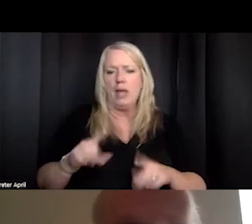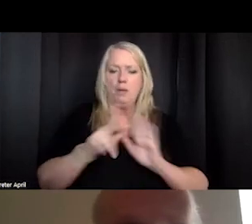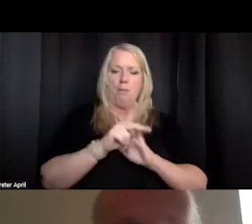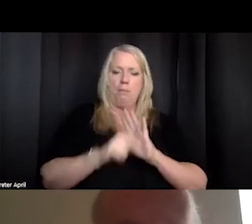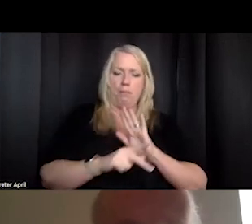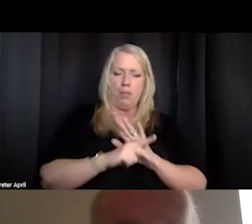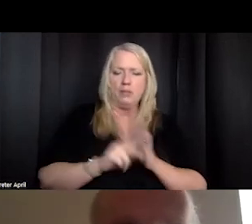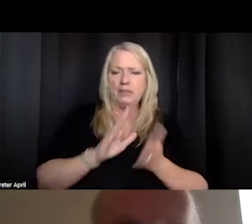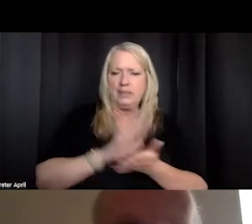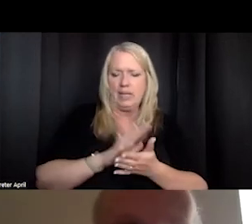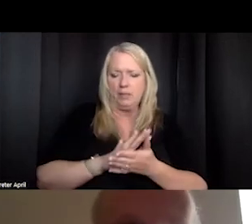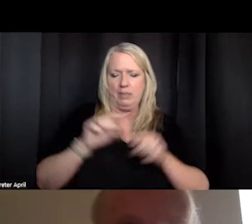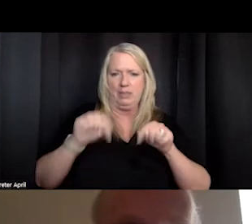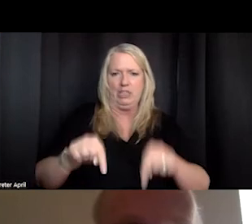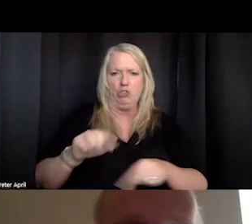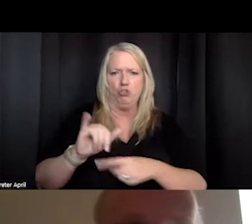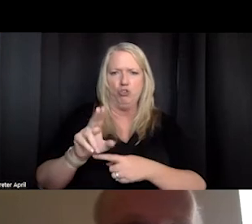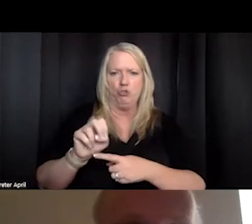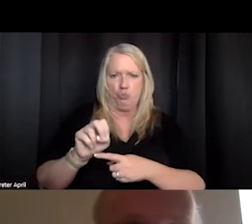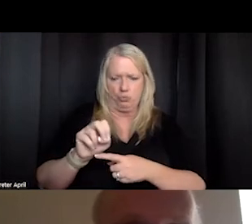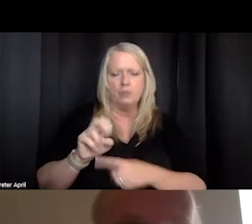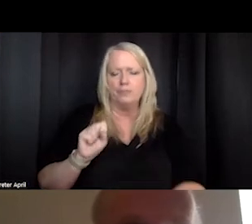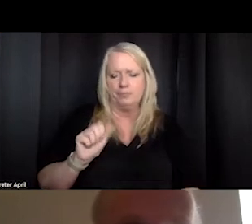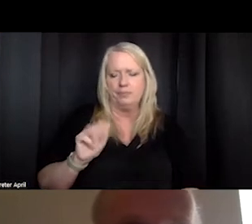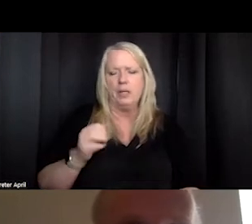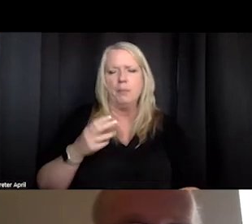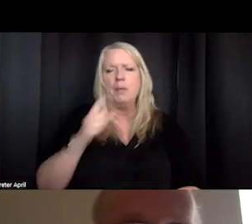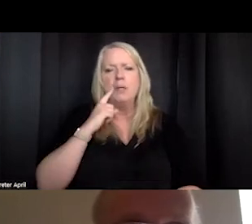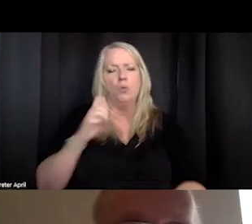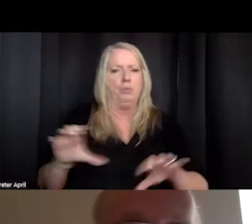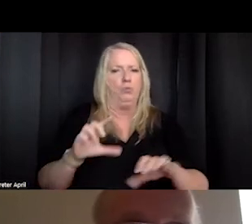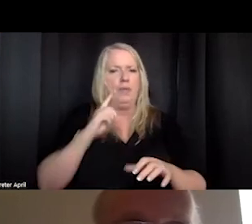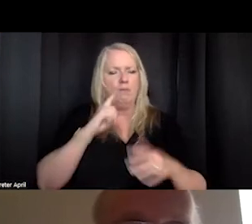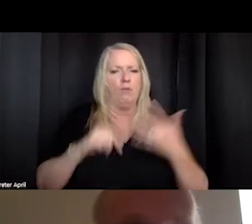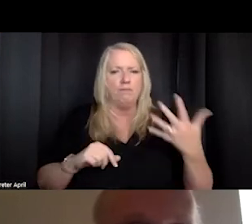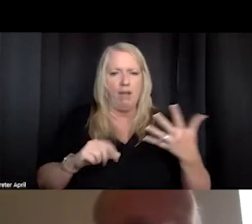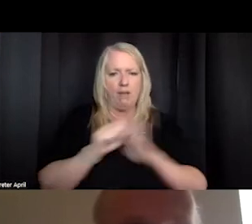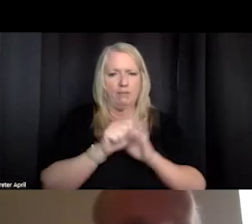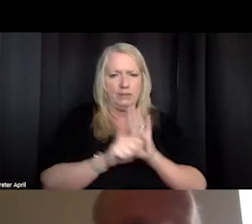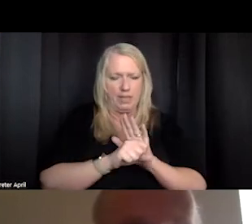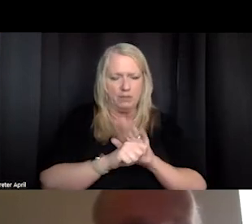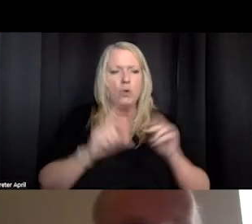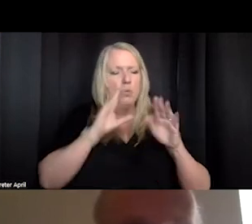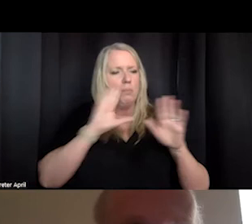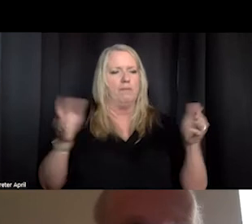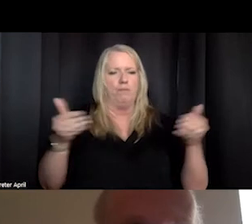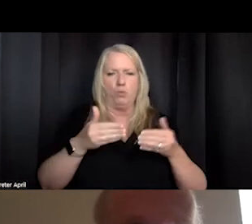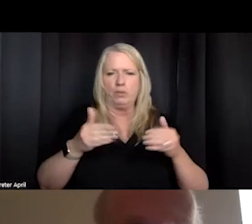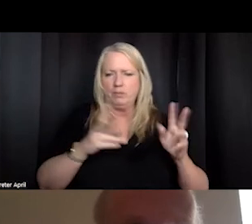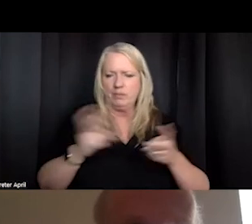IN JUNE. THAT, THAT SAMHSA WILL BE DOING FOR FIVE STATES. FOCUSING ON THIS ISSUE OF 988, 911.